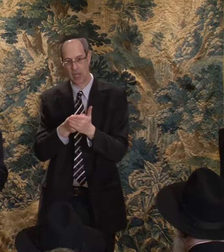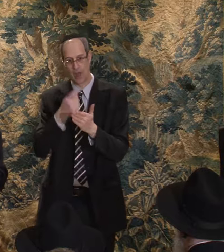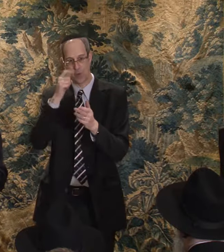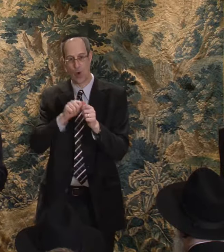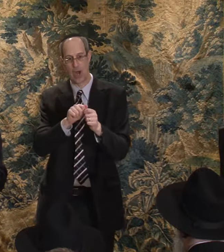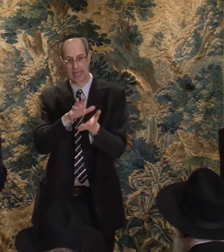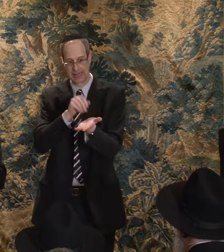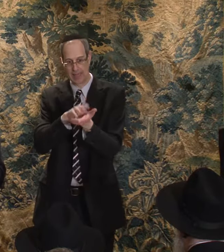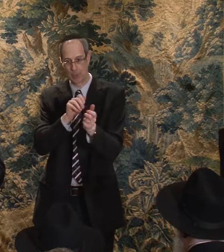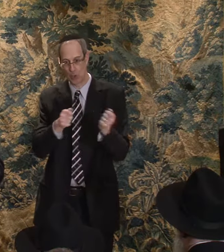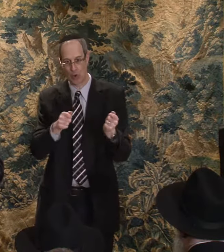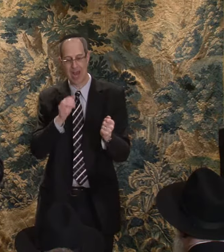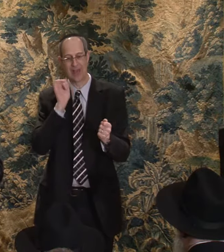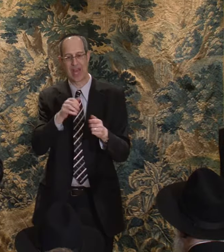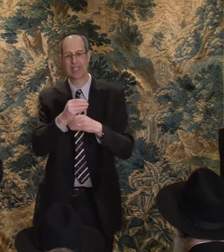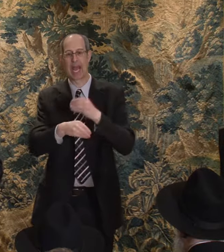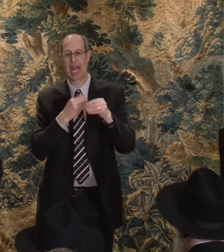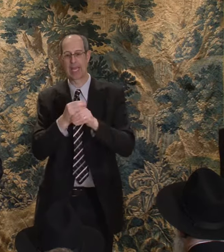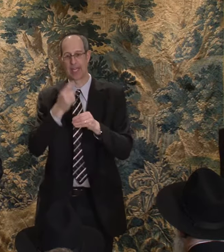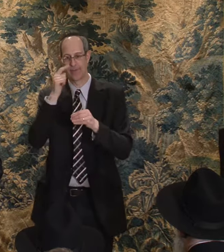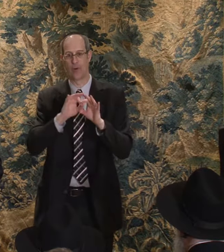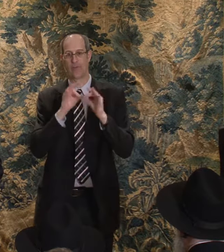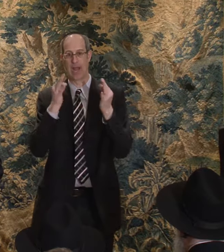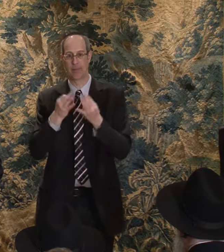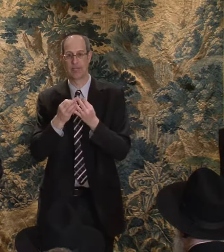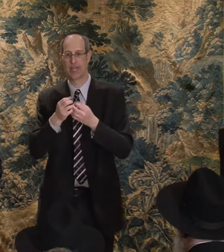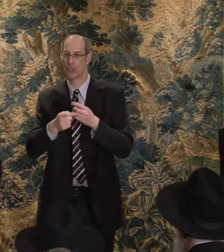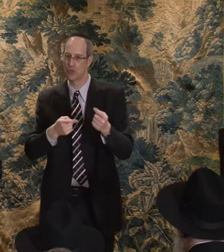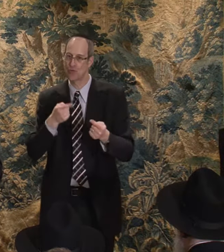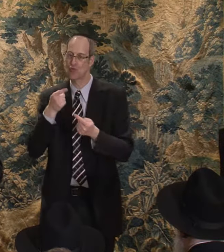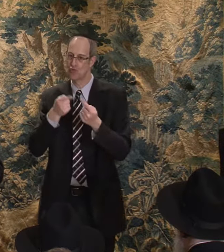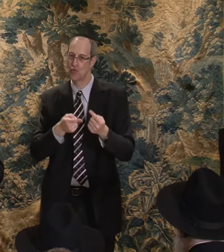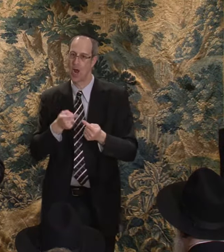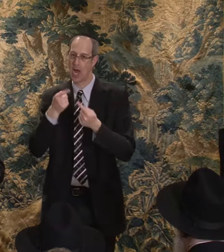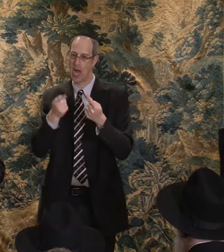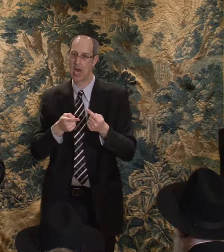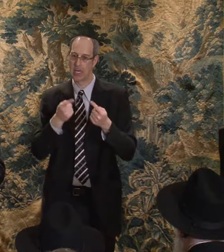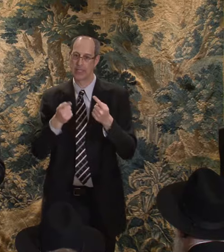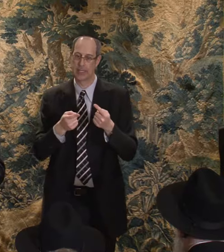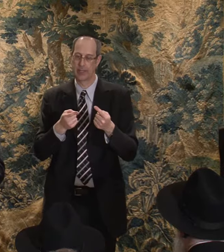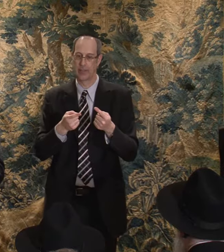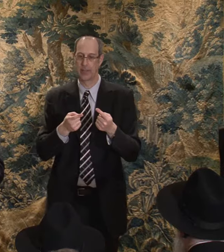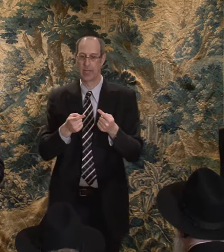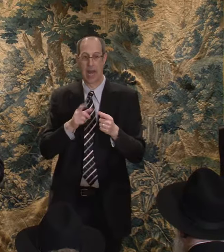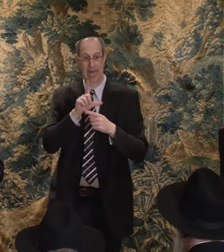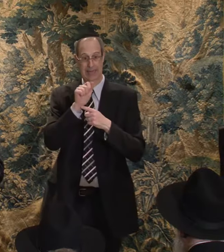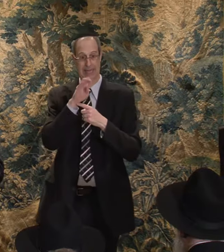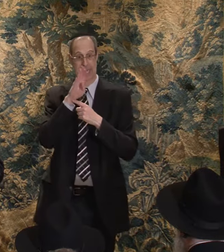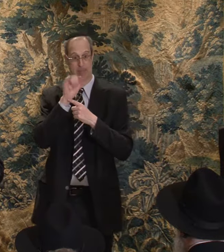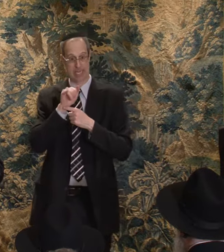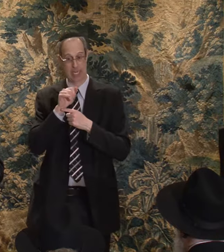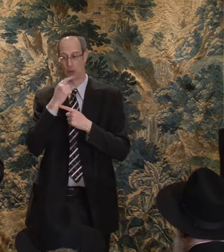greatest lesson for those families that are struggling all over and you know what Libby told me today I couldn't get over it